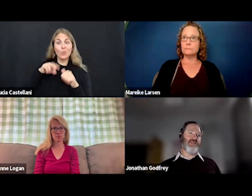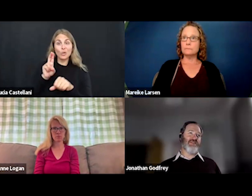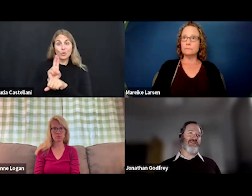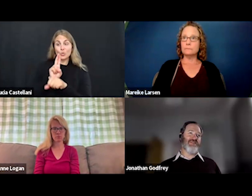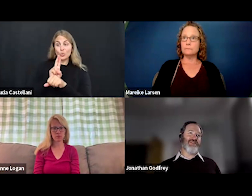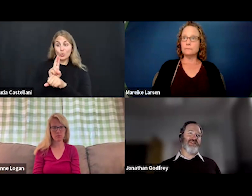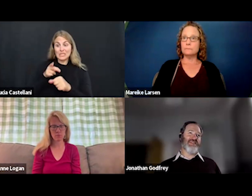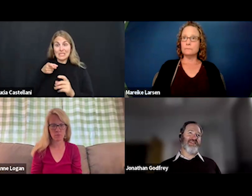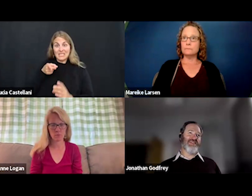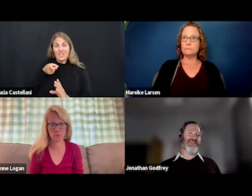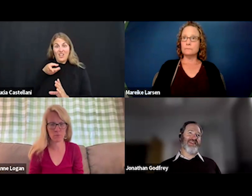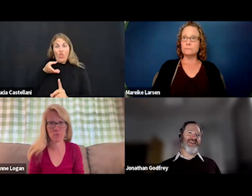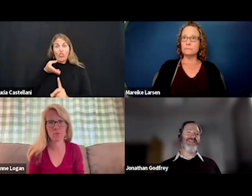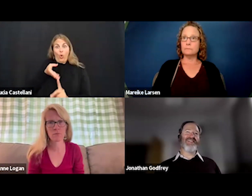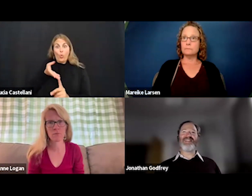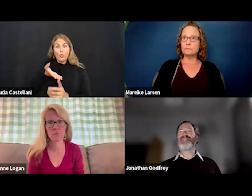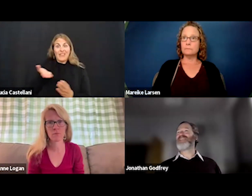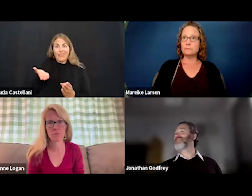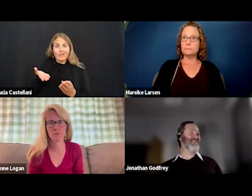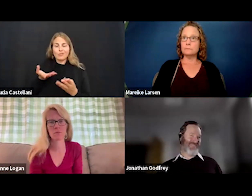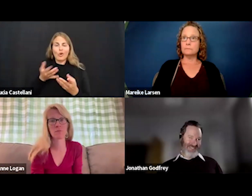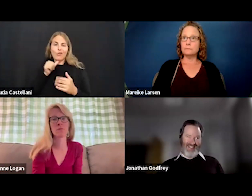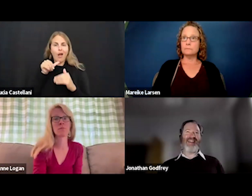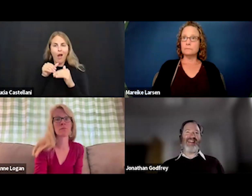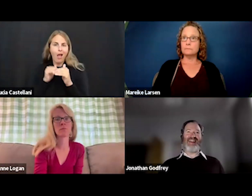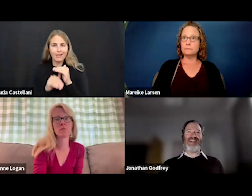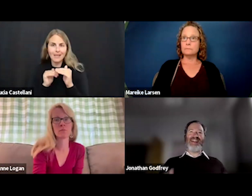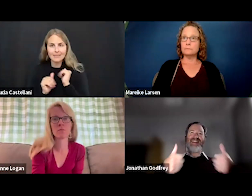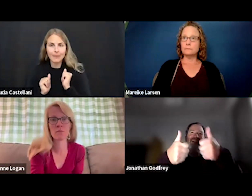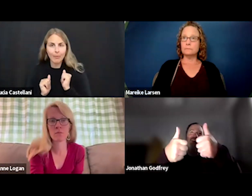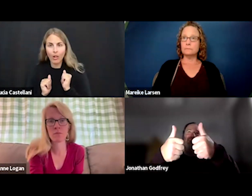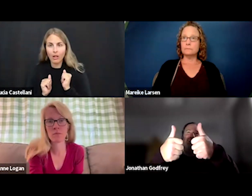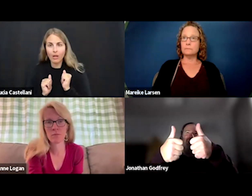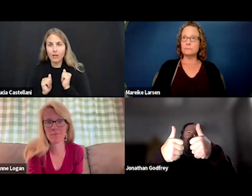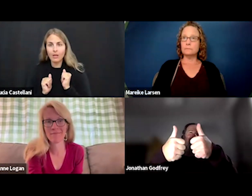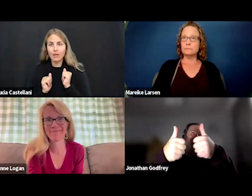themselves are not accessible to somebody who wants to do the work.